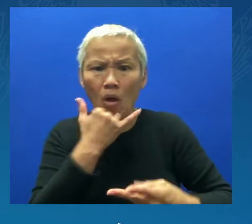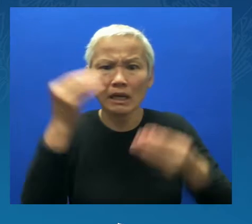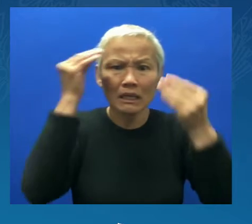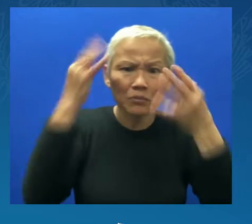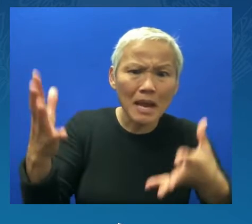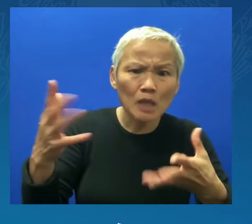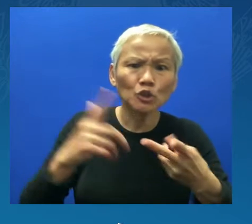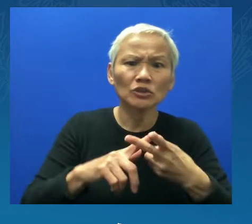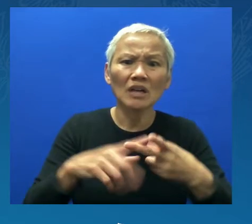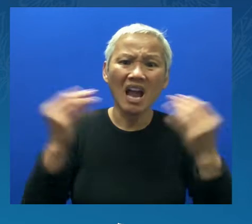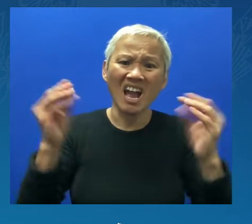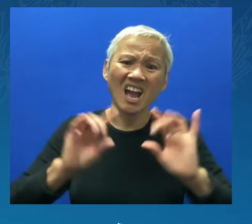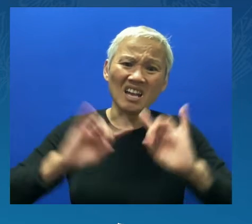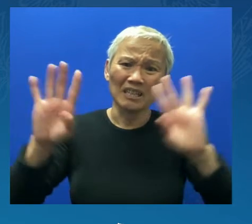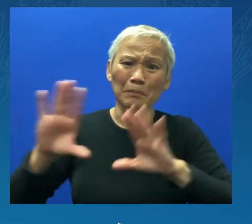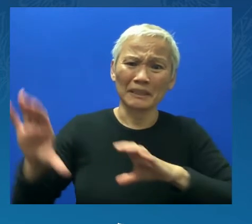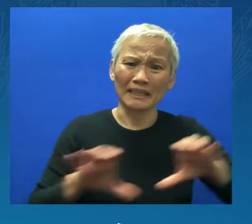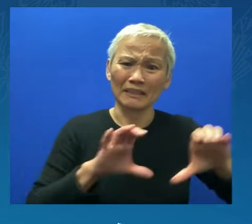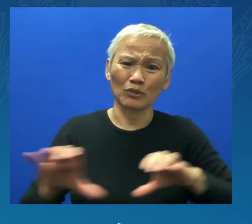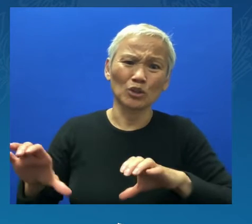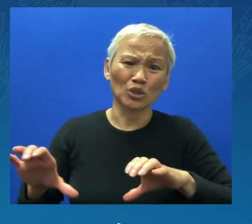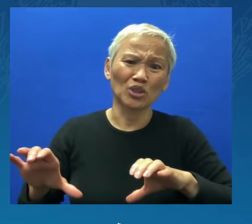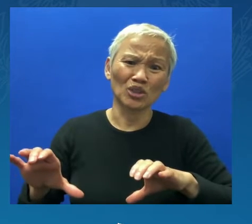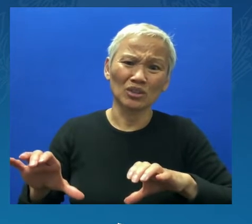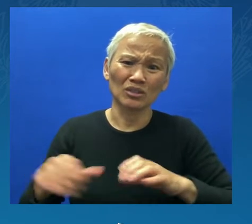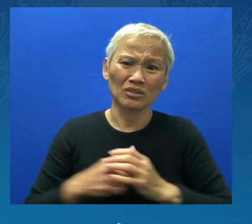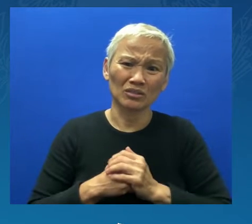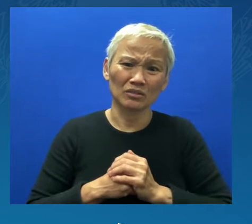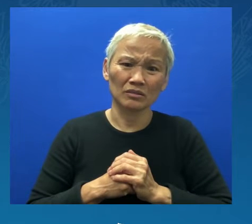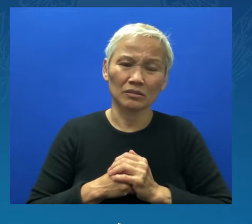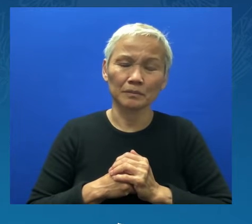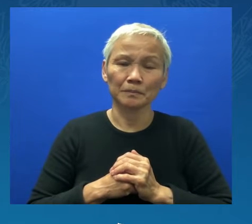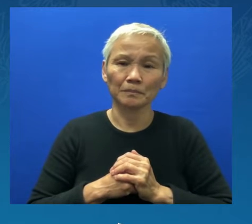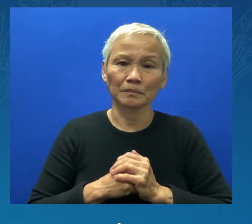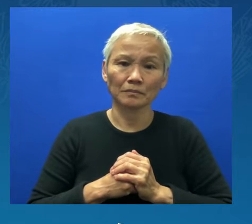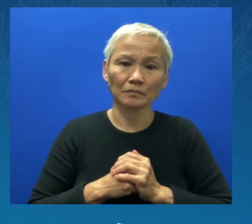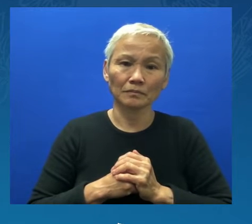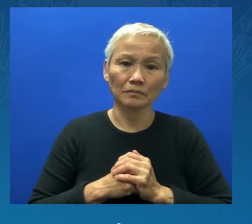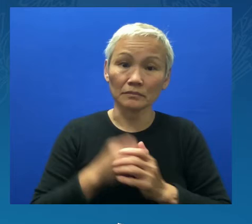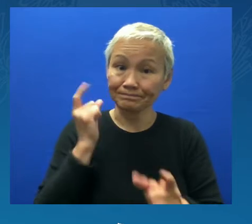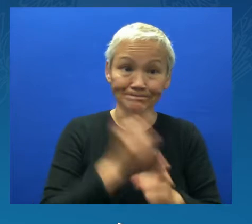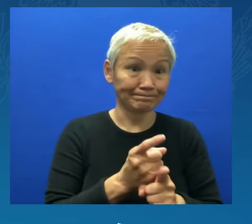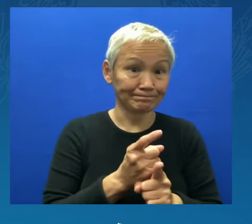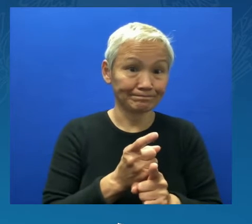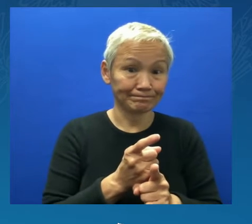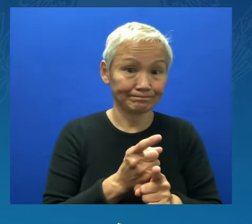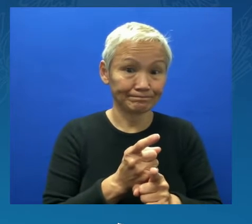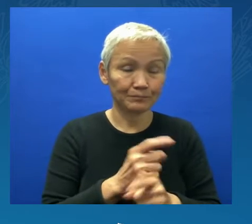Right? And so part of the challenge here